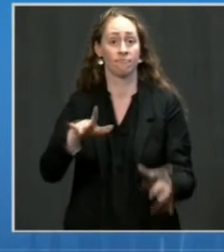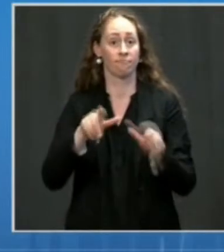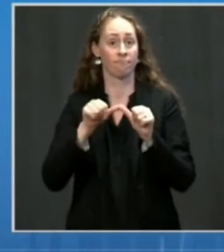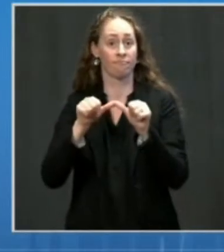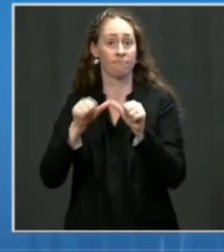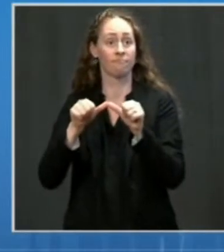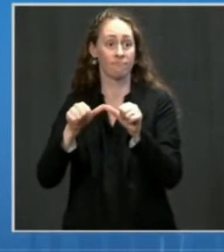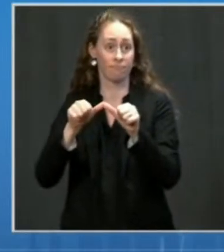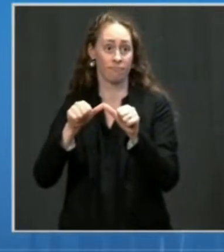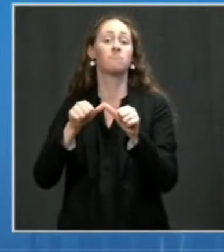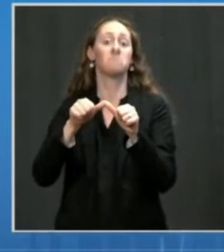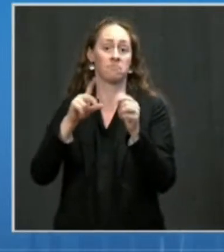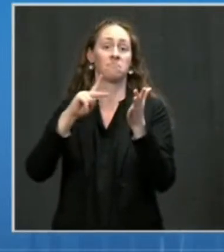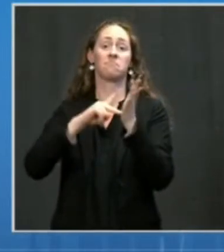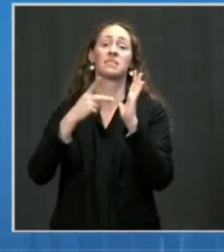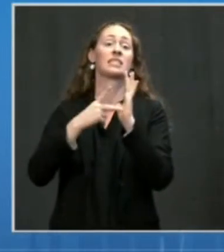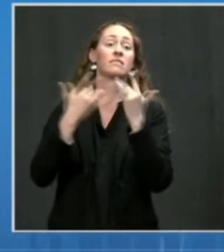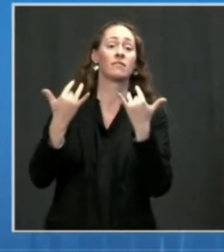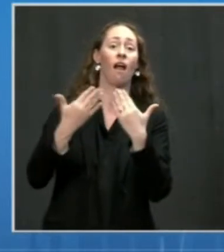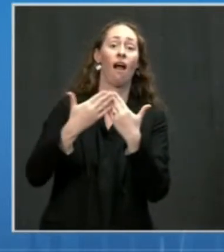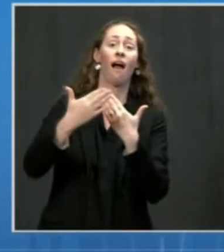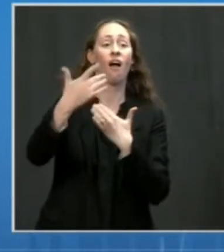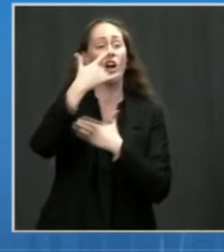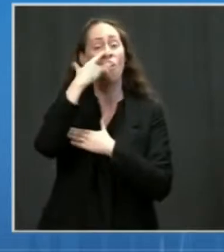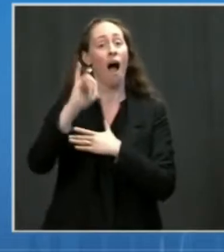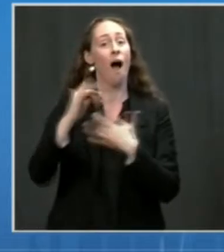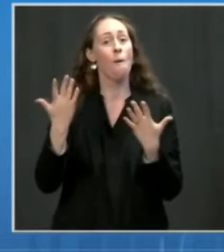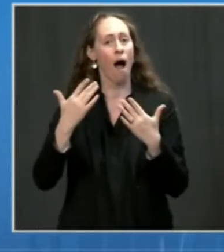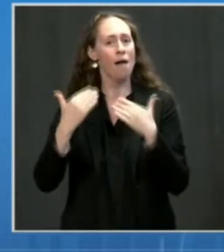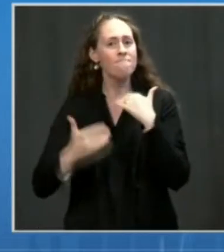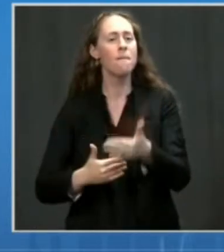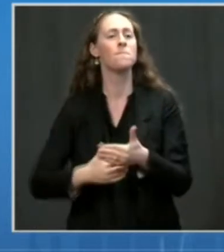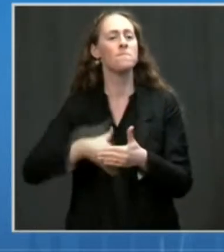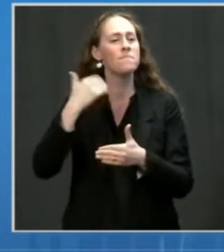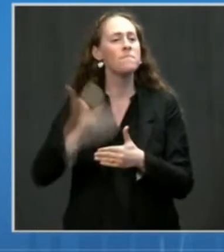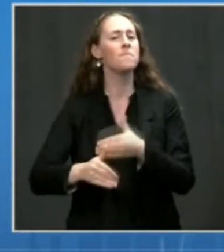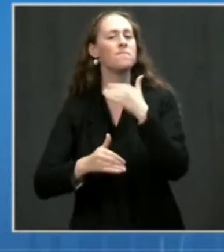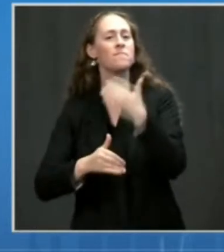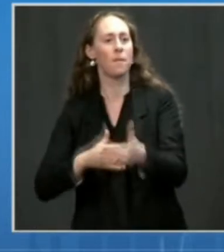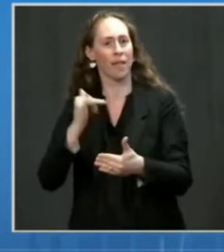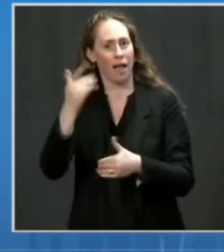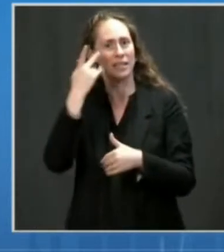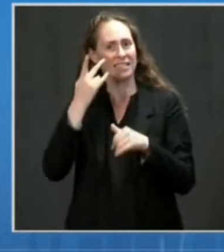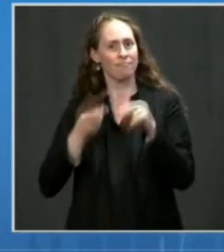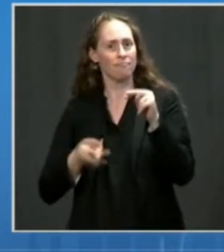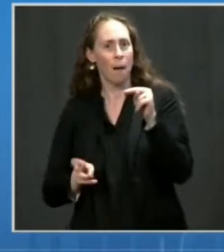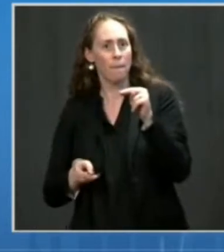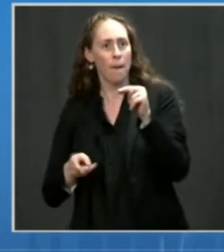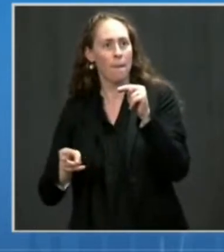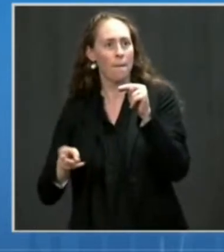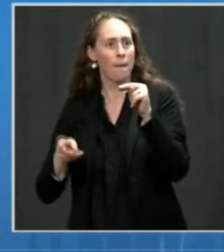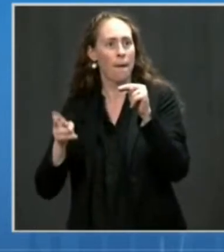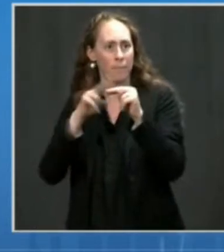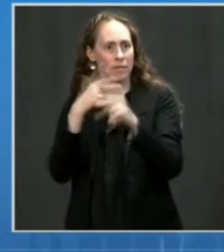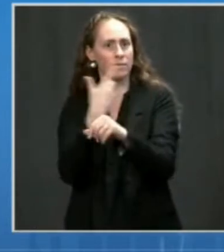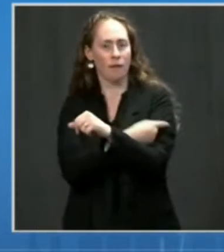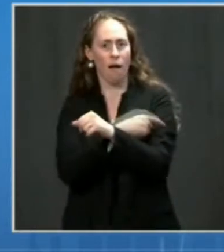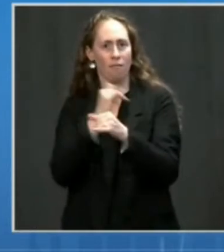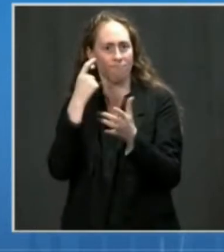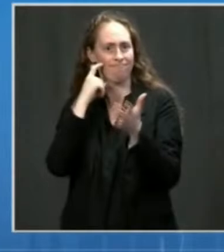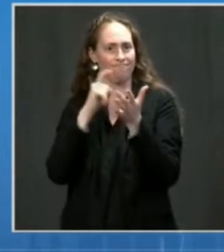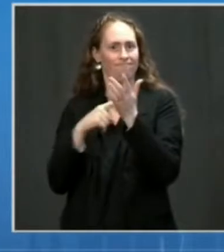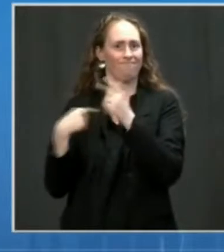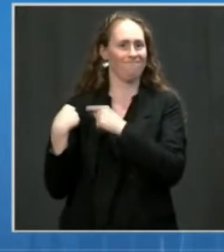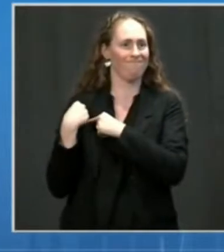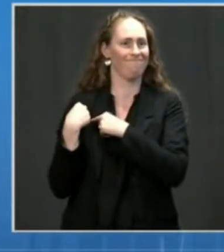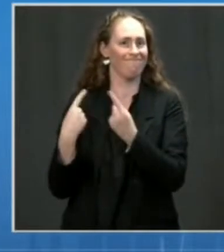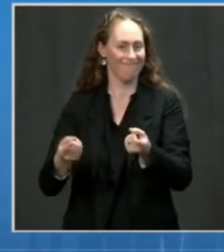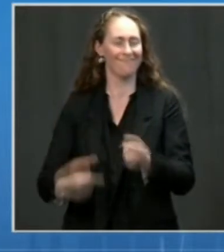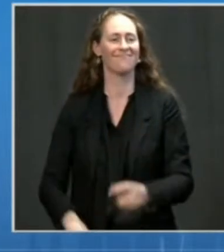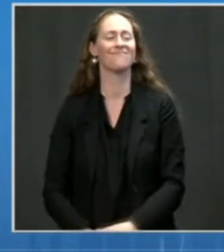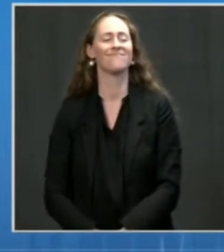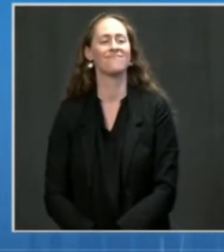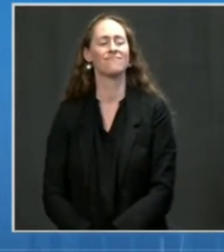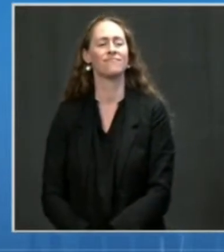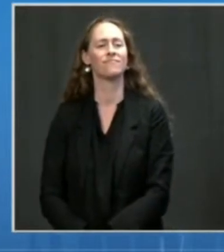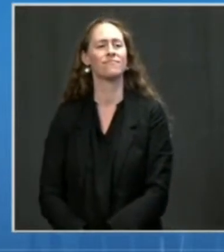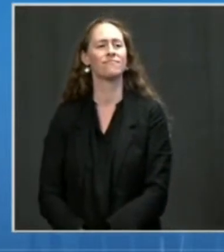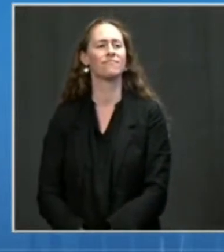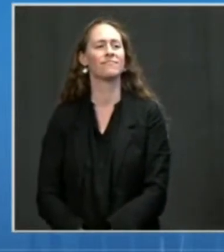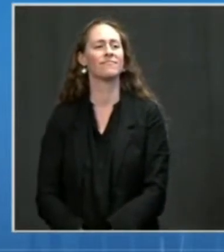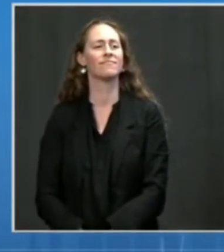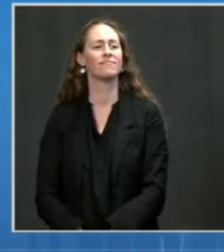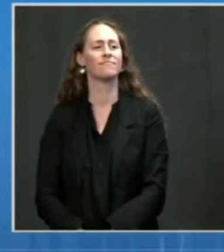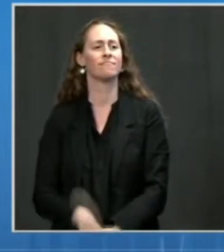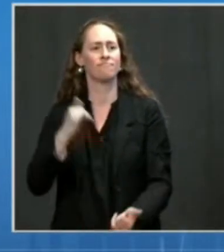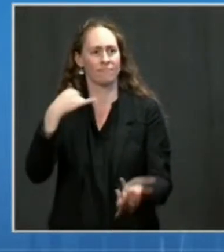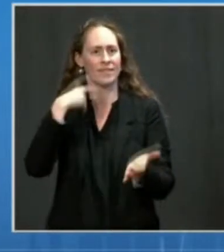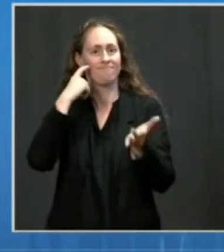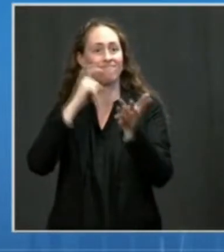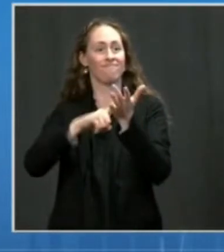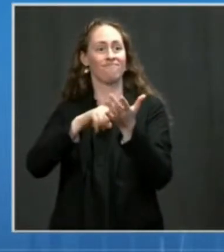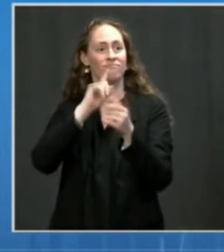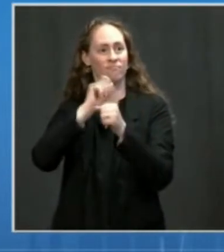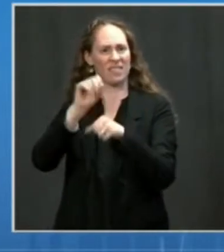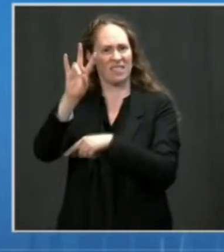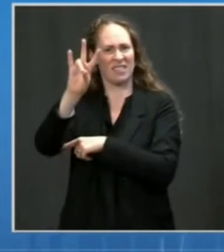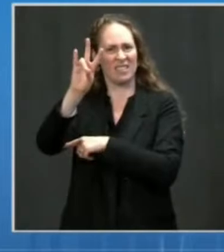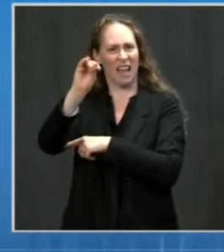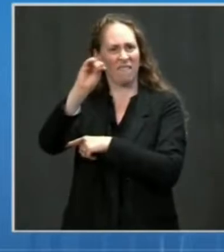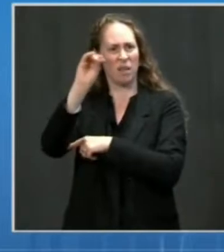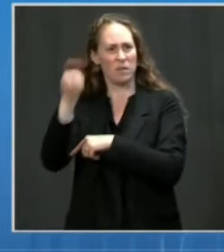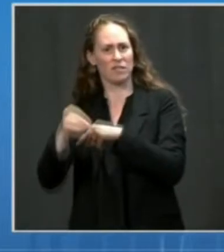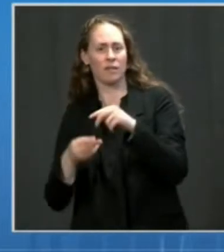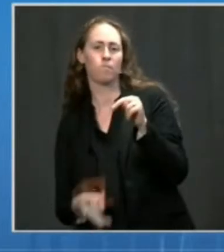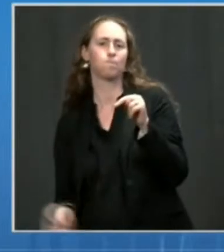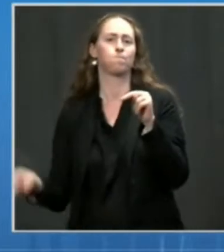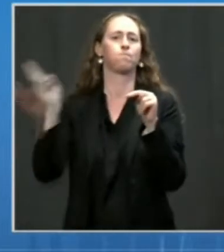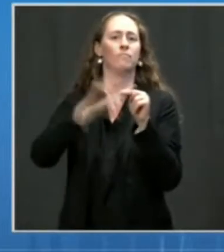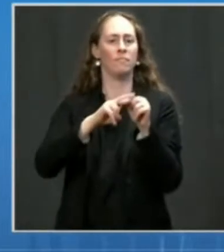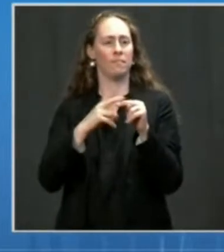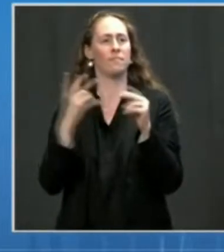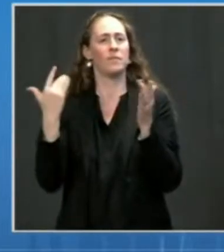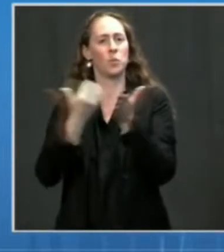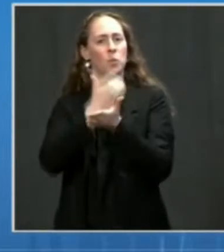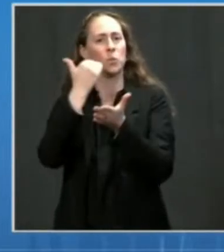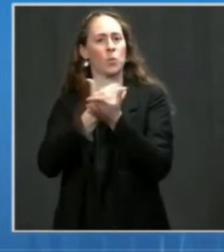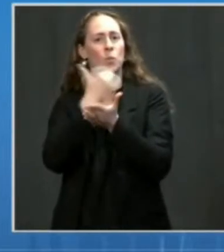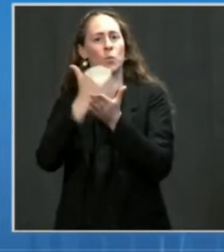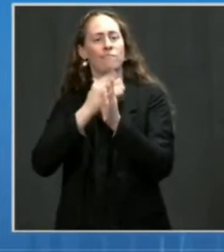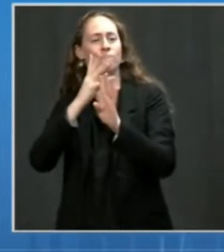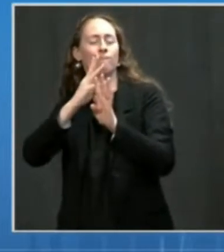COUNTRY TWO ARE IMPLEMENTING